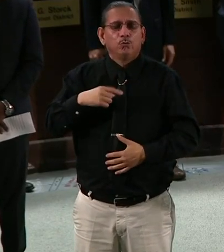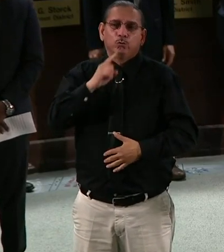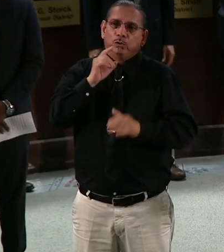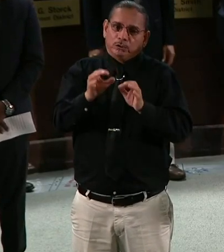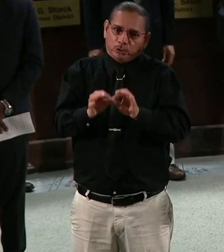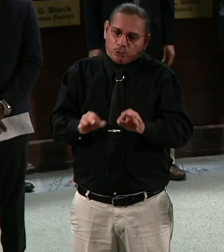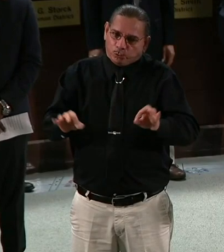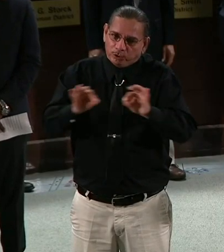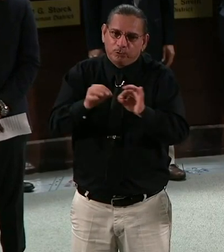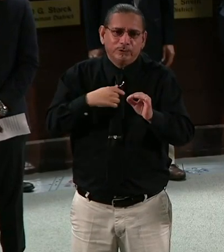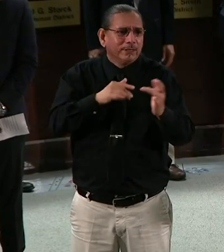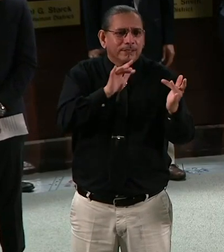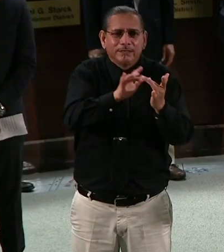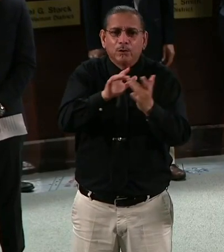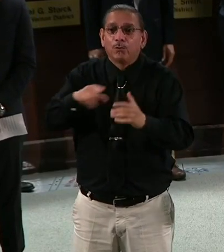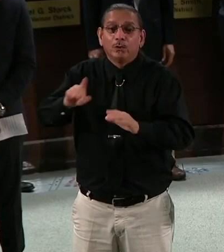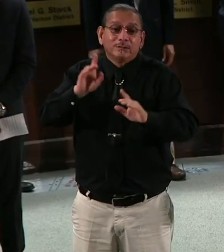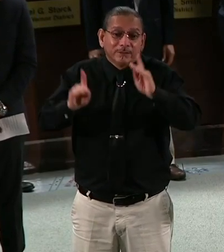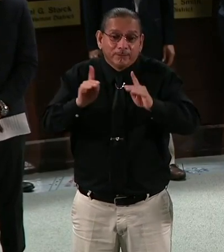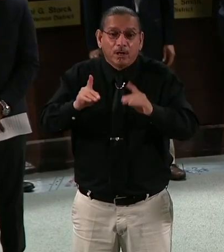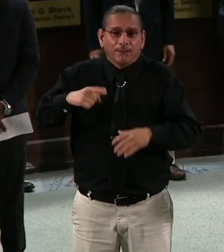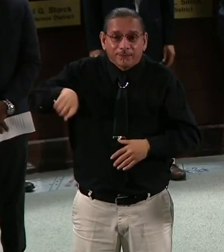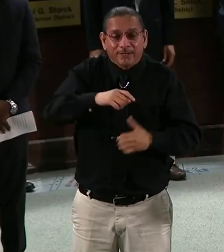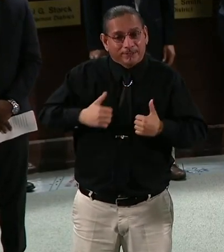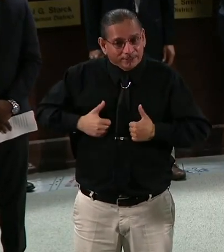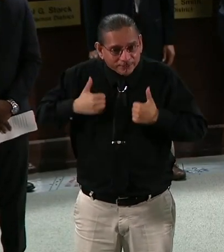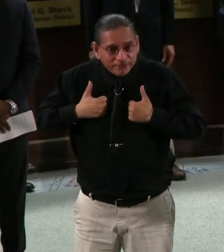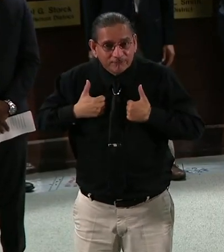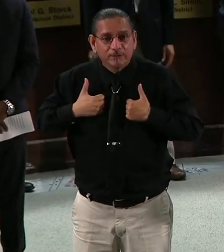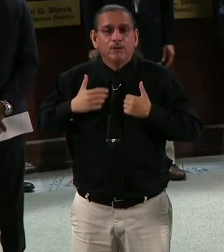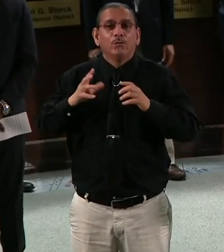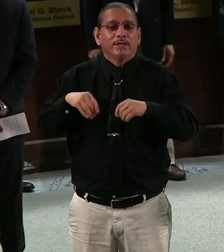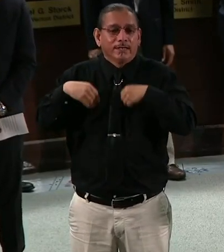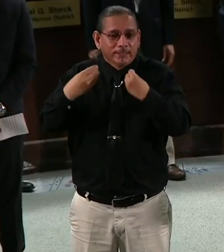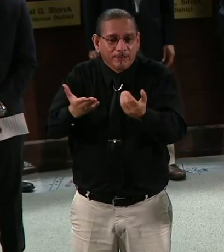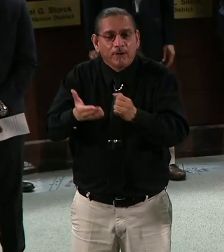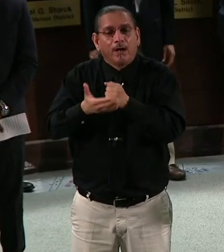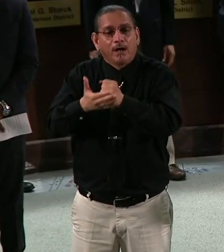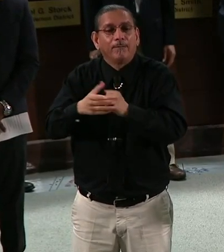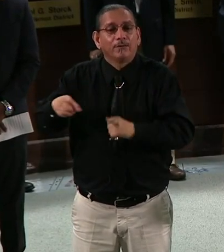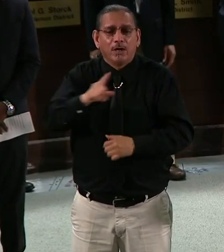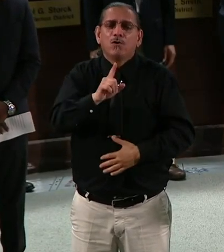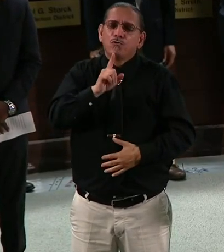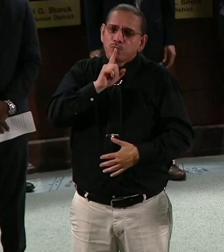AND MORE. IT IS CRITICAL THAT WILL REACH. WHERE YOU LIVE AND